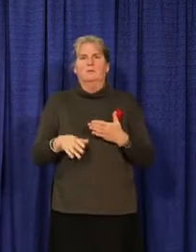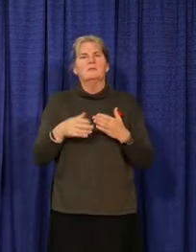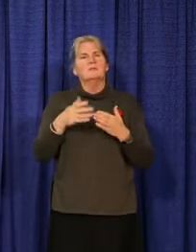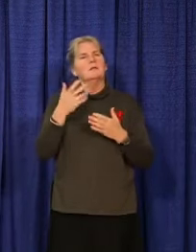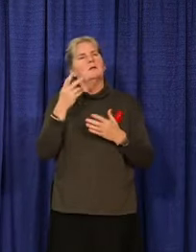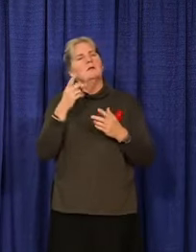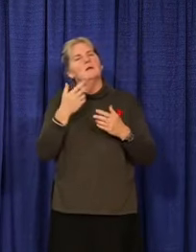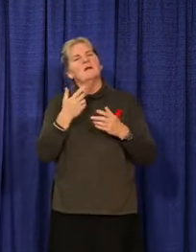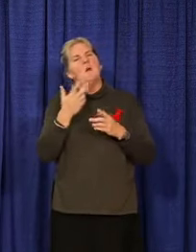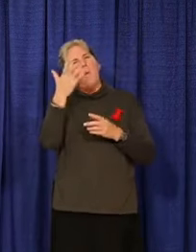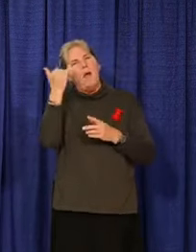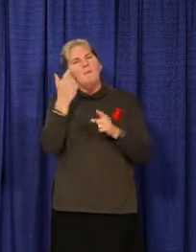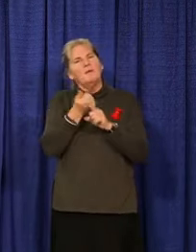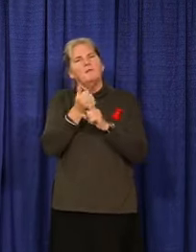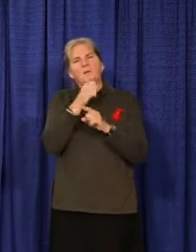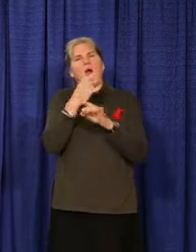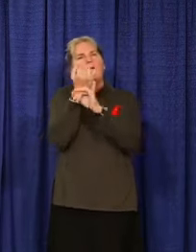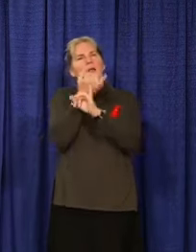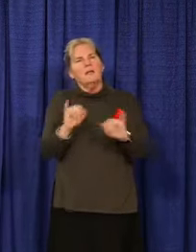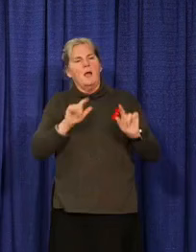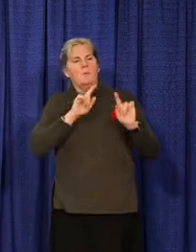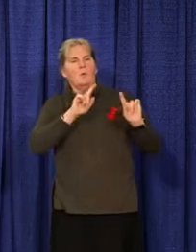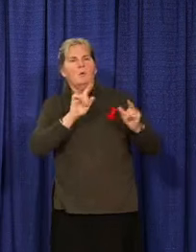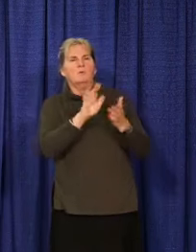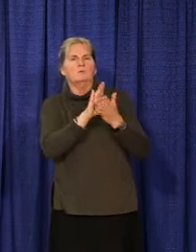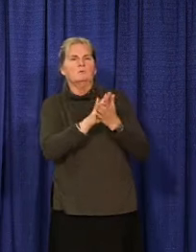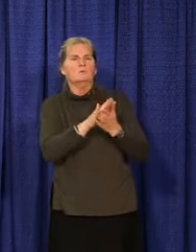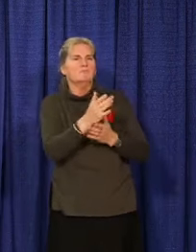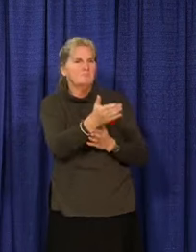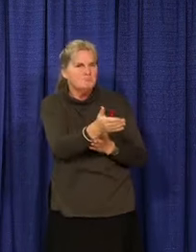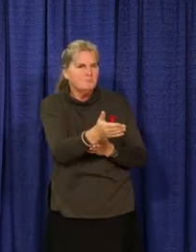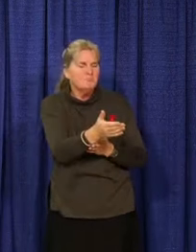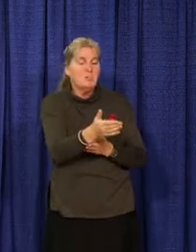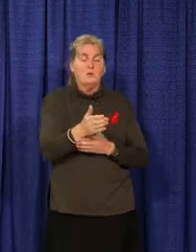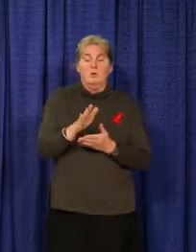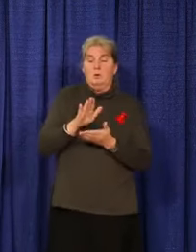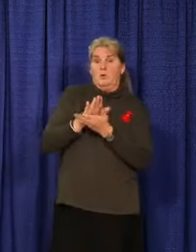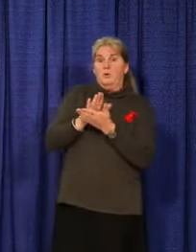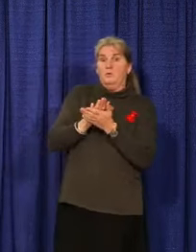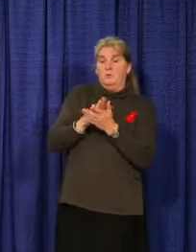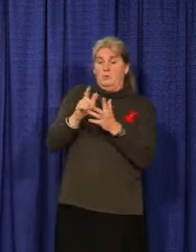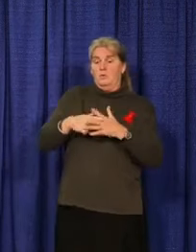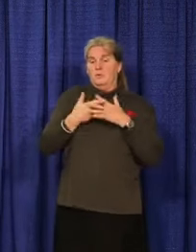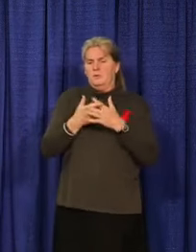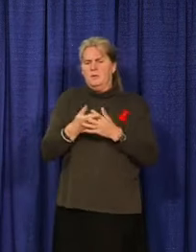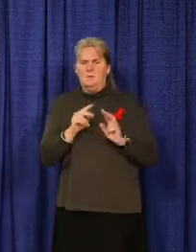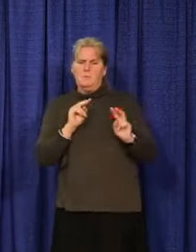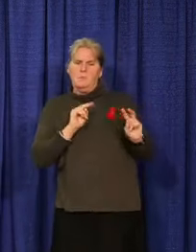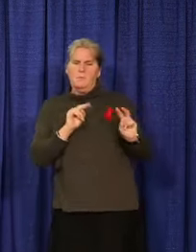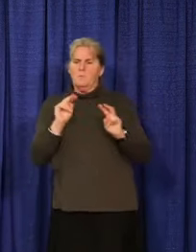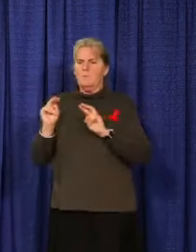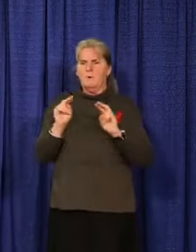difficult time getting to school on their own. As the school year starts, we will actively monitor bus